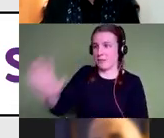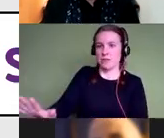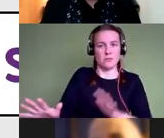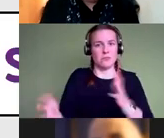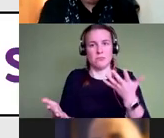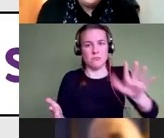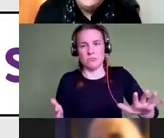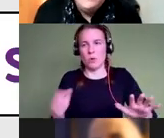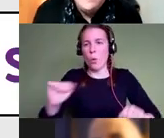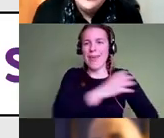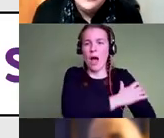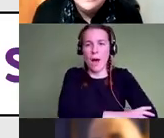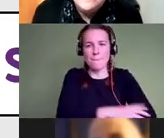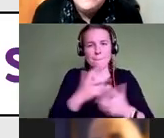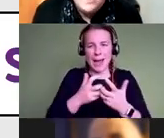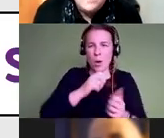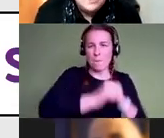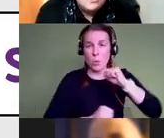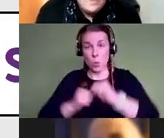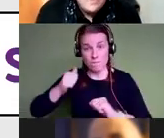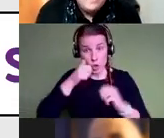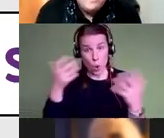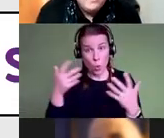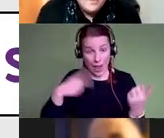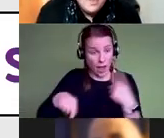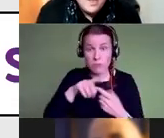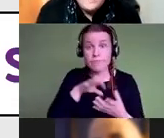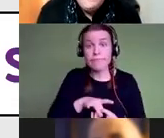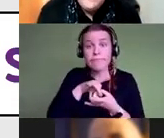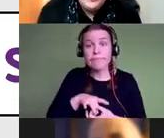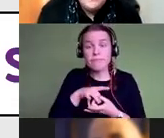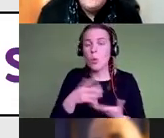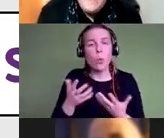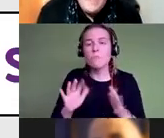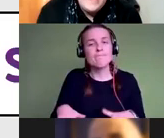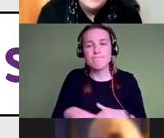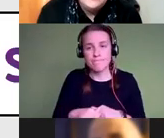reach? How